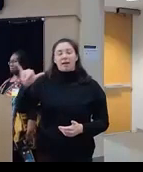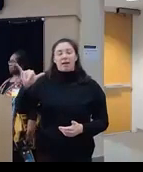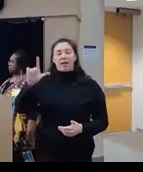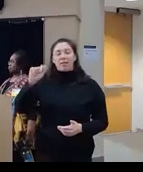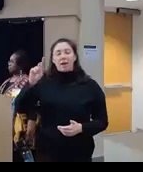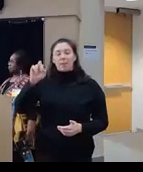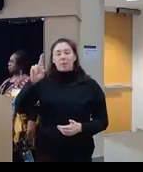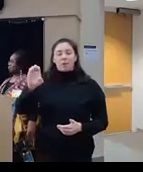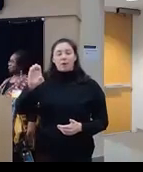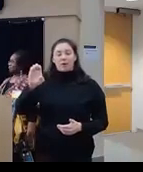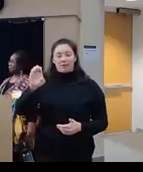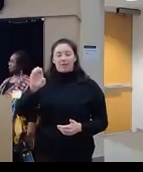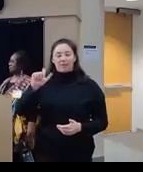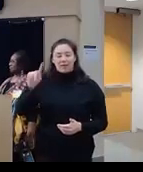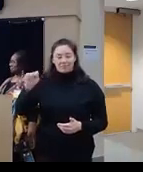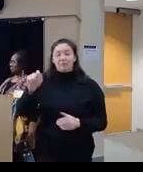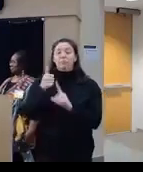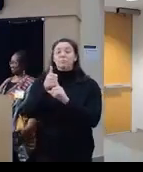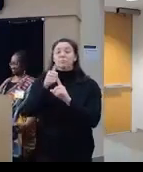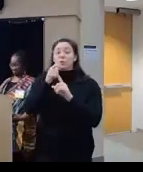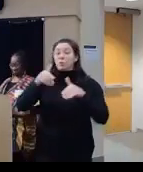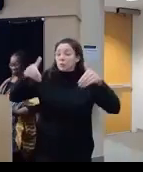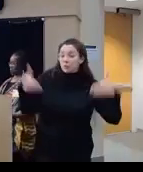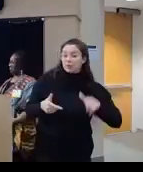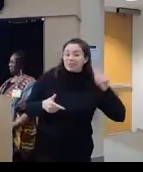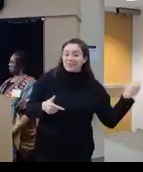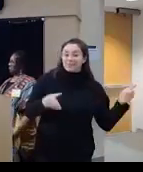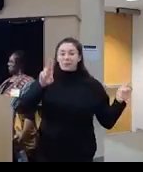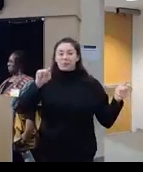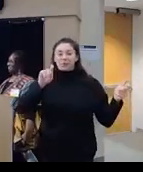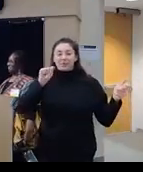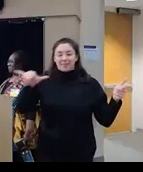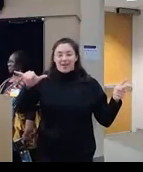was the person that introduced us to Dr UT so I'd like her to do the introduction here thank